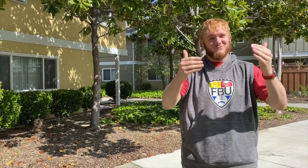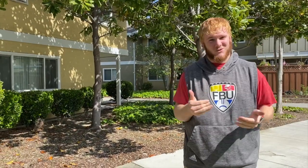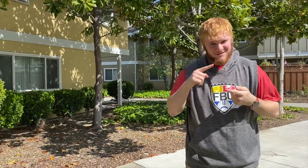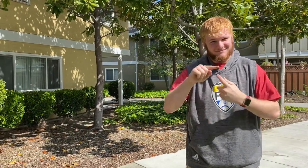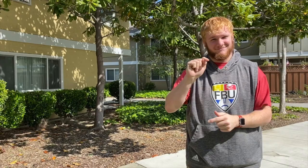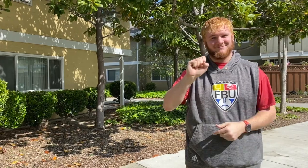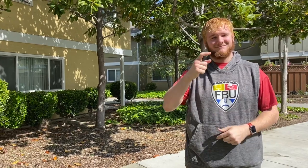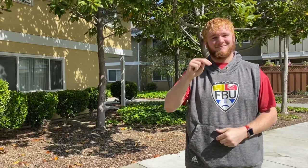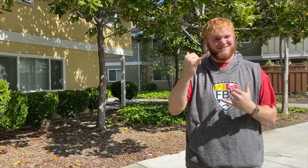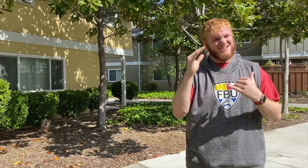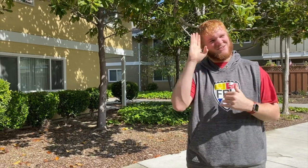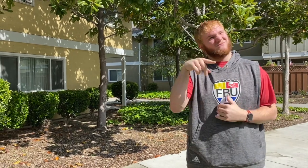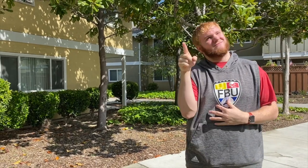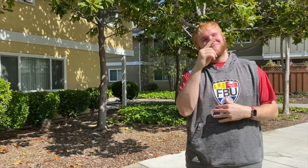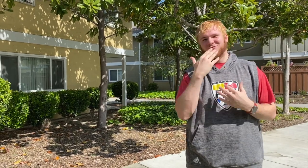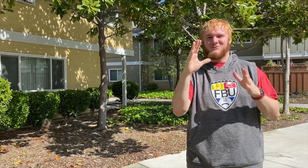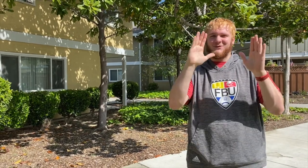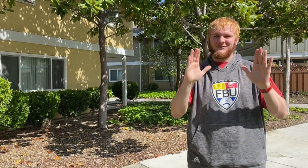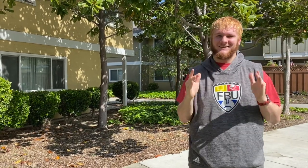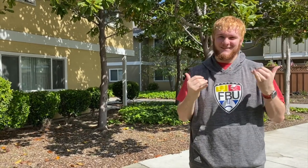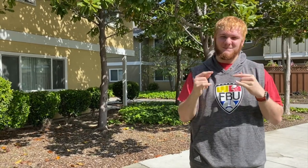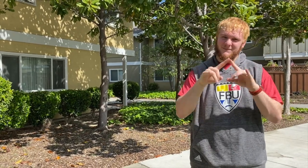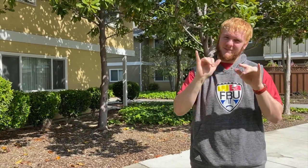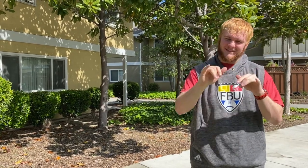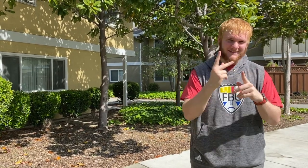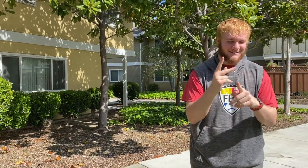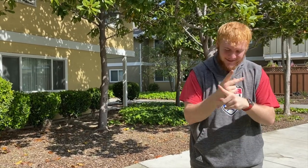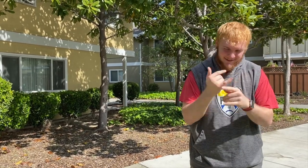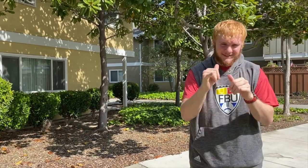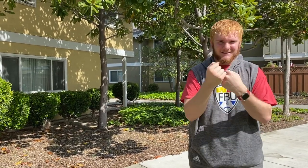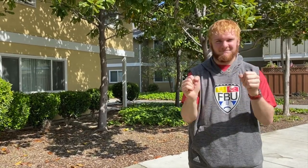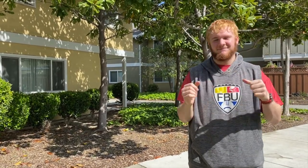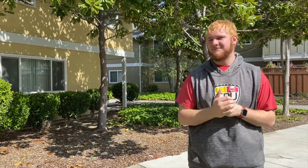Hello, welcome to TSPN! I know, today, we have good weather. We need to remain safe.